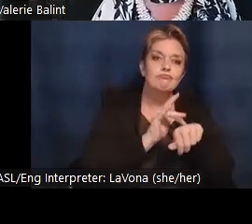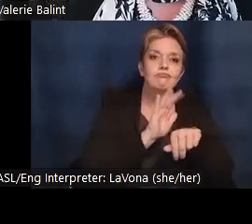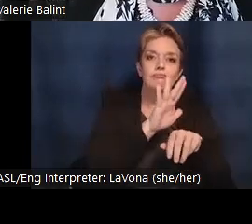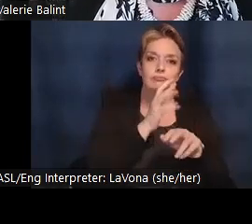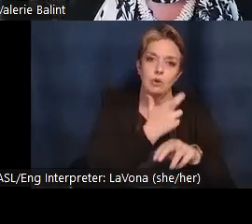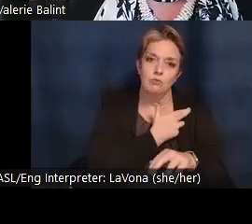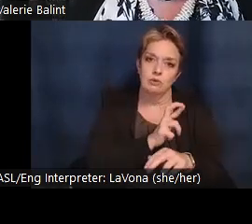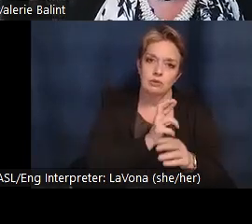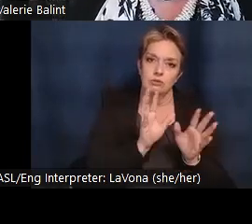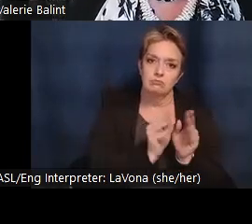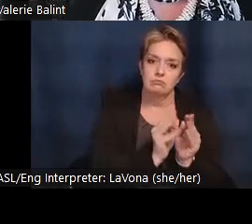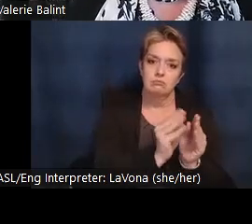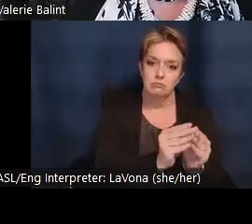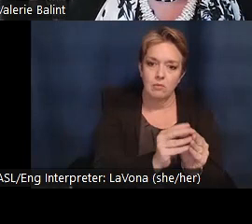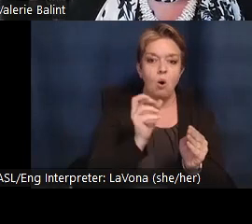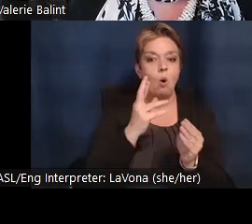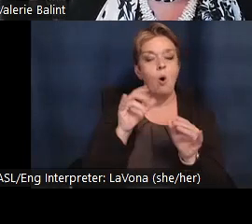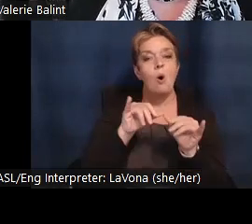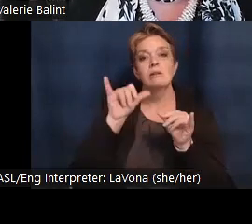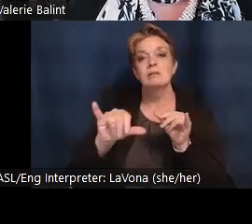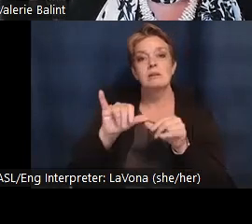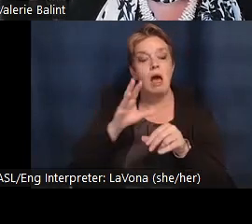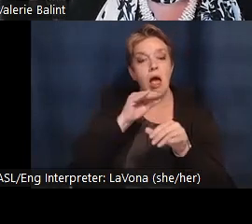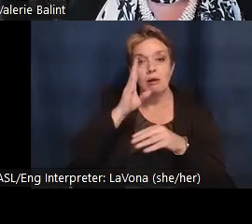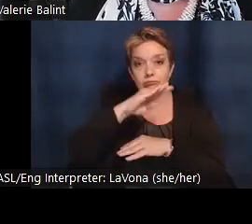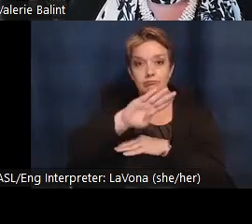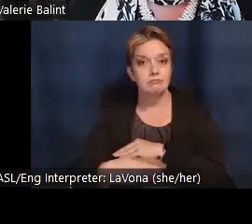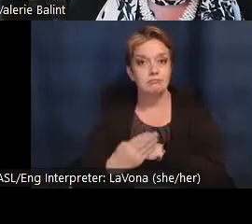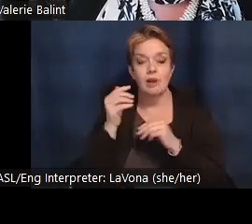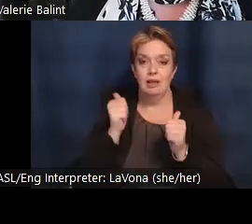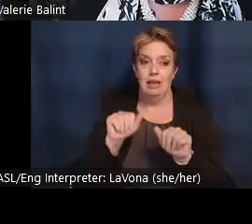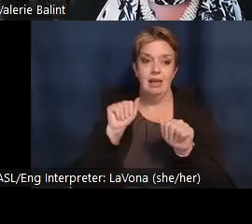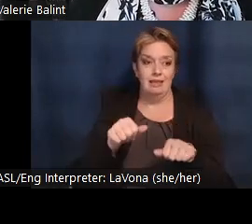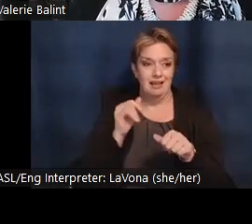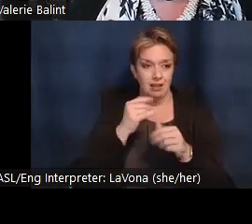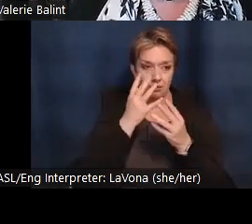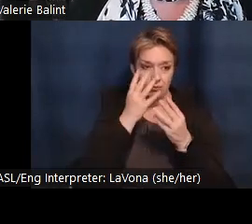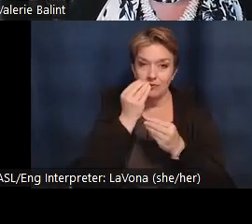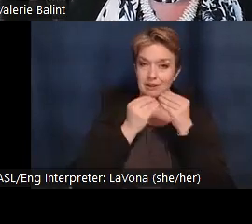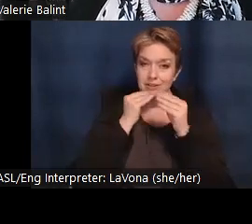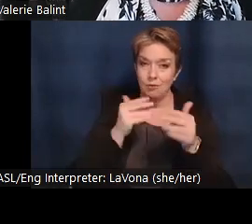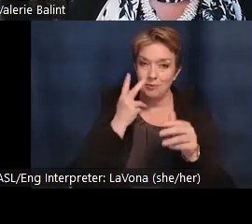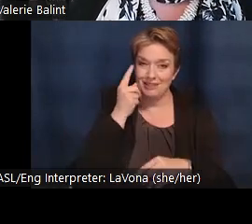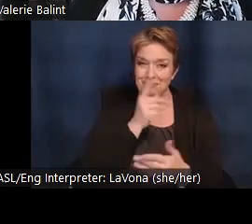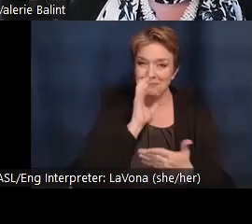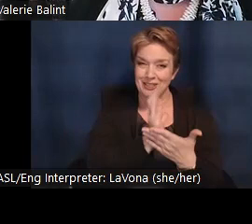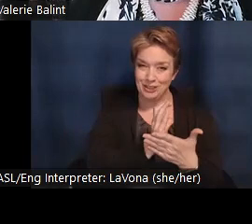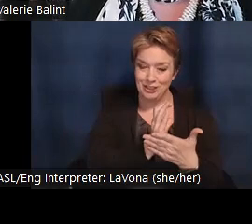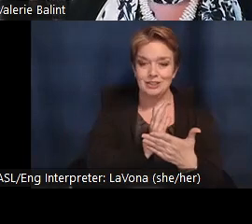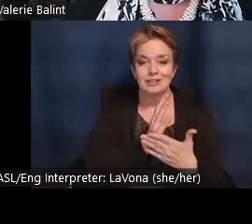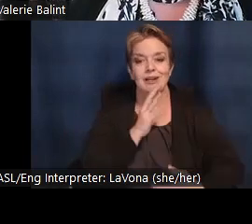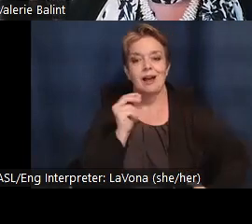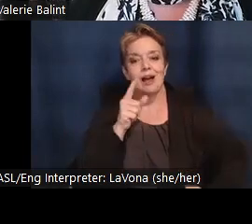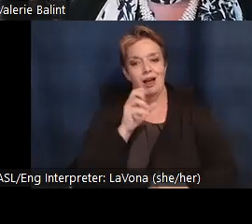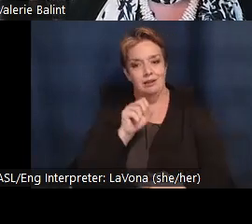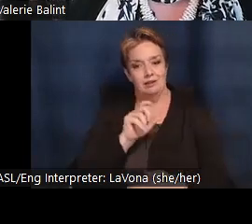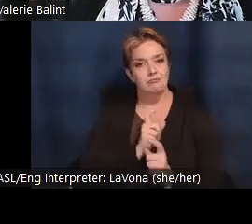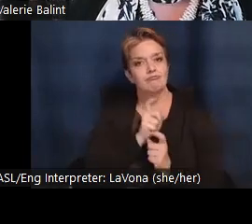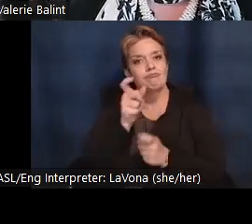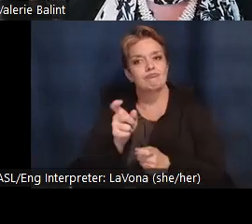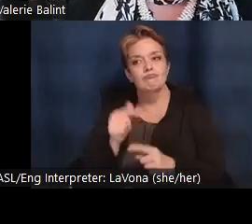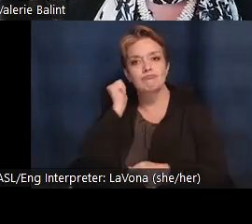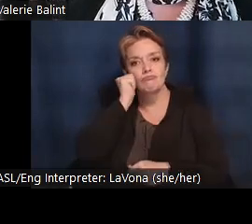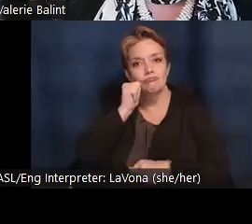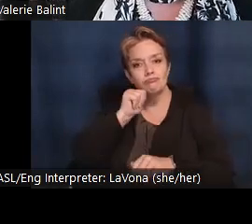taking meals with the monks in that amazing dining room you see on-screen and contributing to the daily manual labor that marks monastic life.